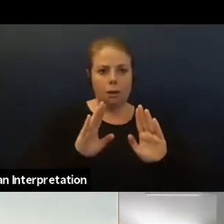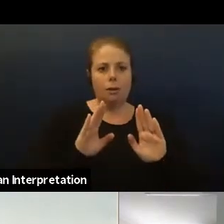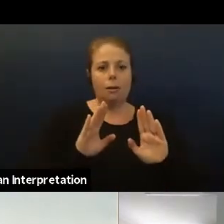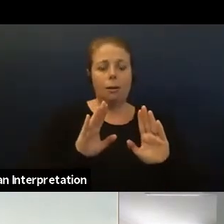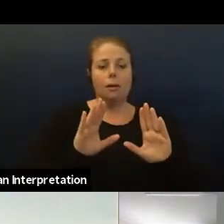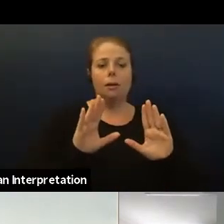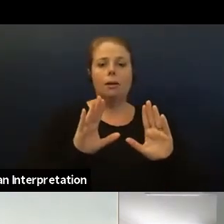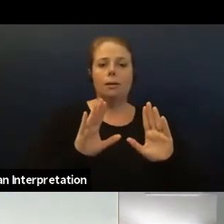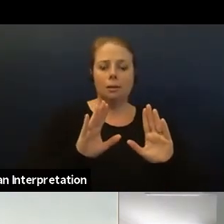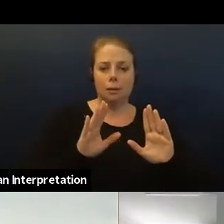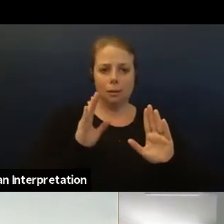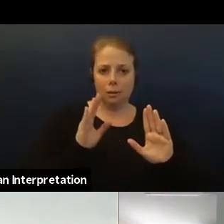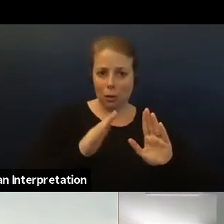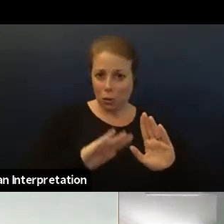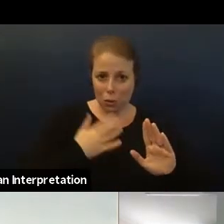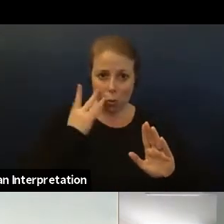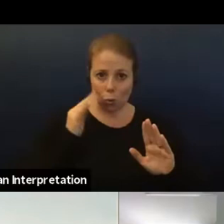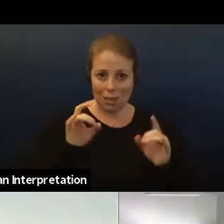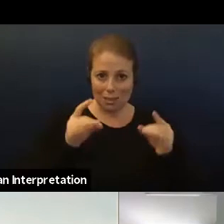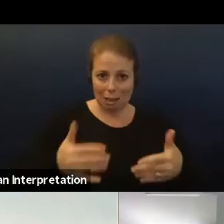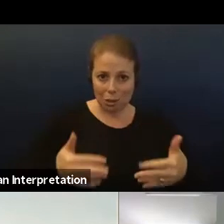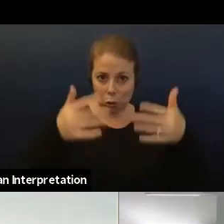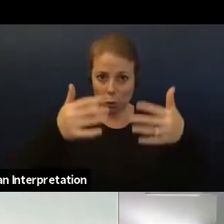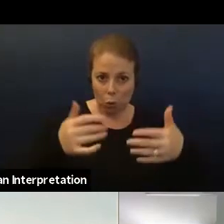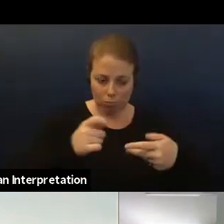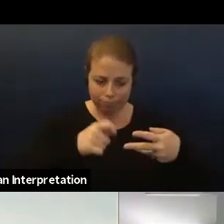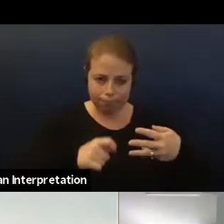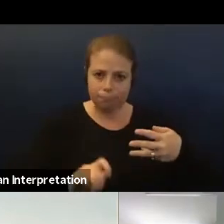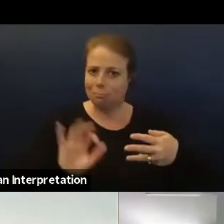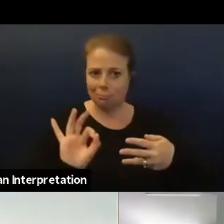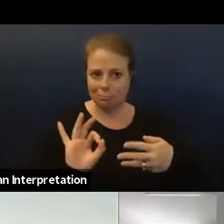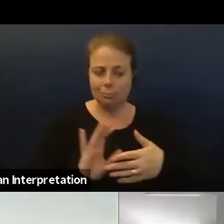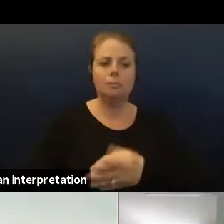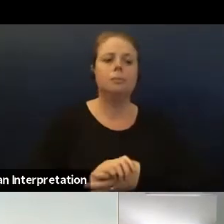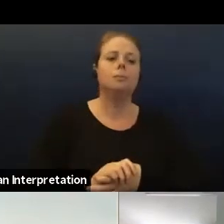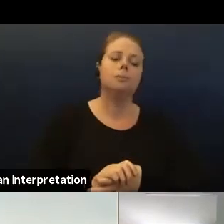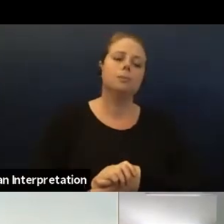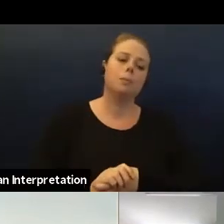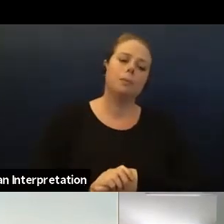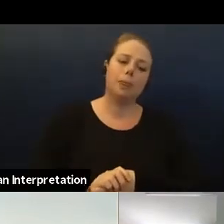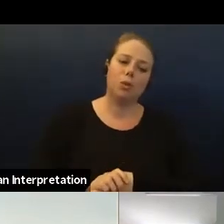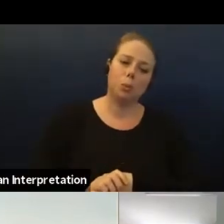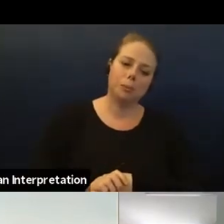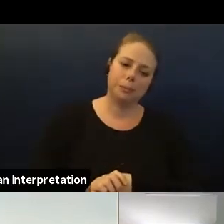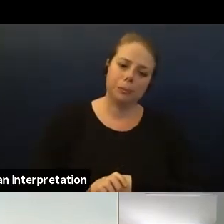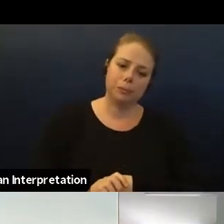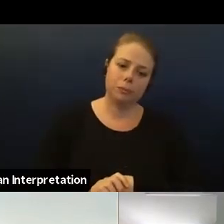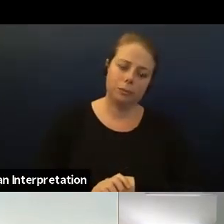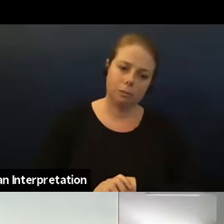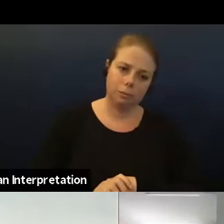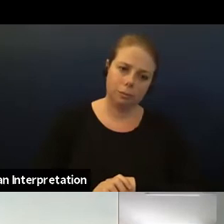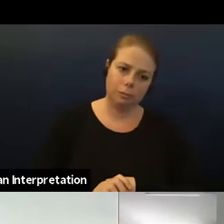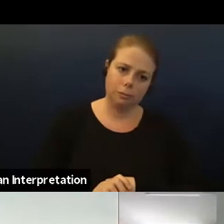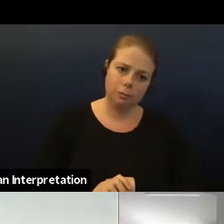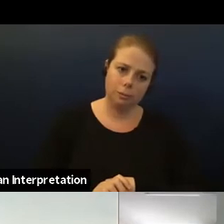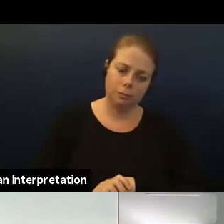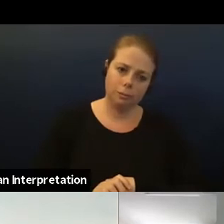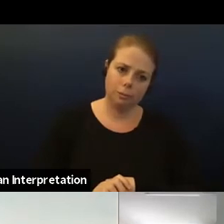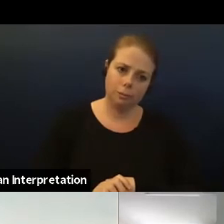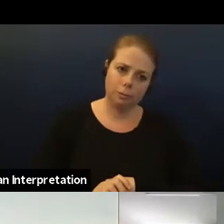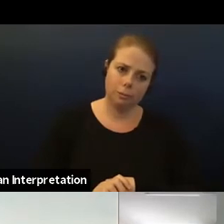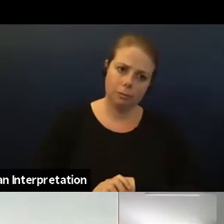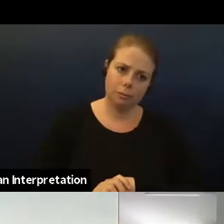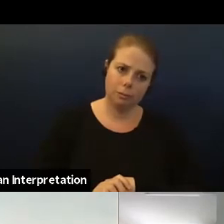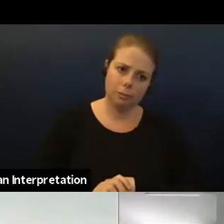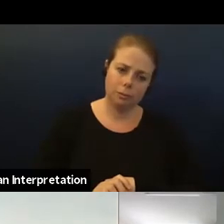I guess, you know, it reminded me of a project that I just needed to really